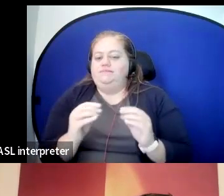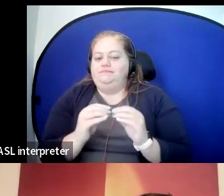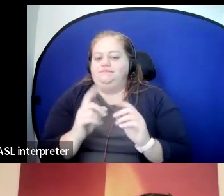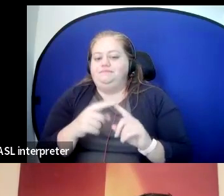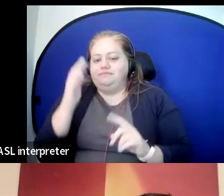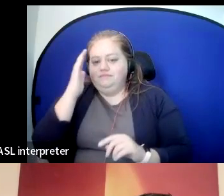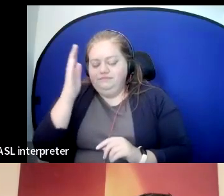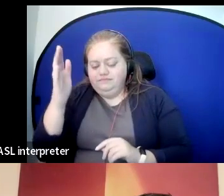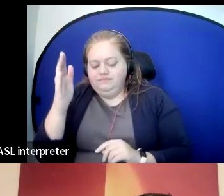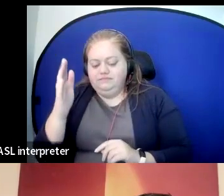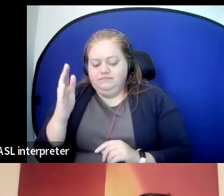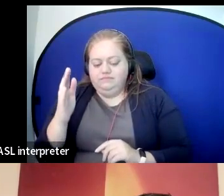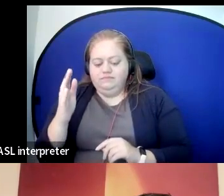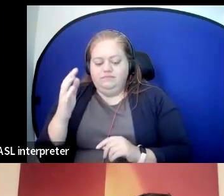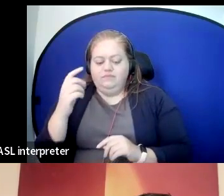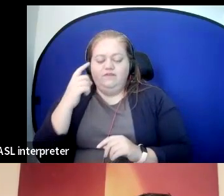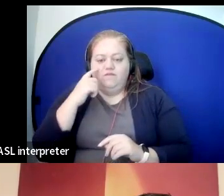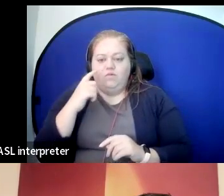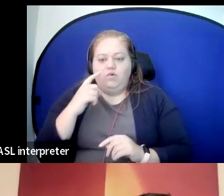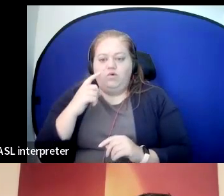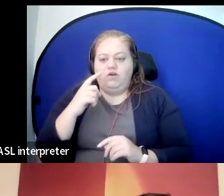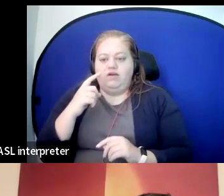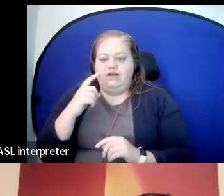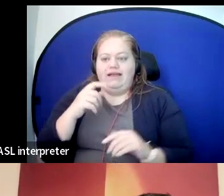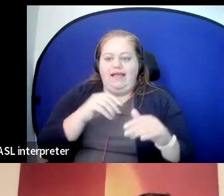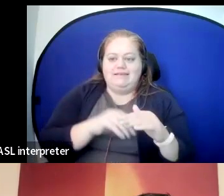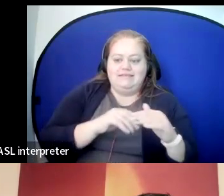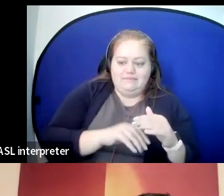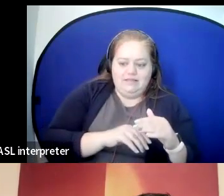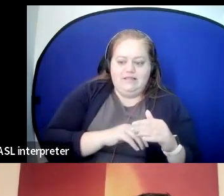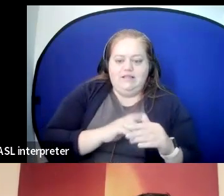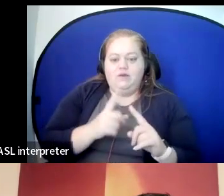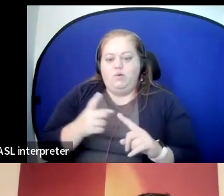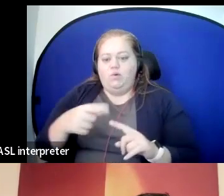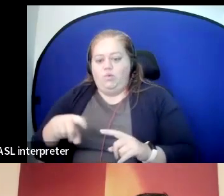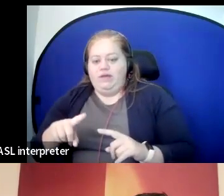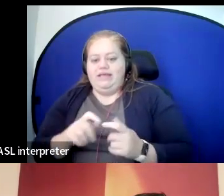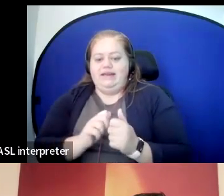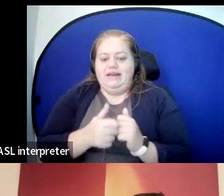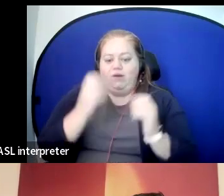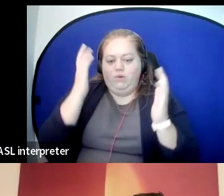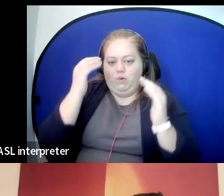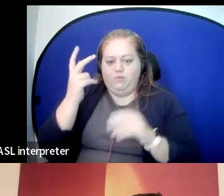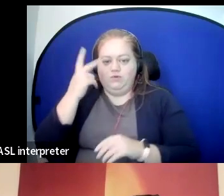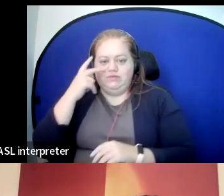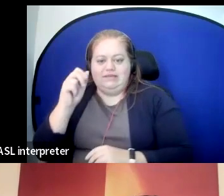"When it comes to accessibility, how do you hope to see AI being used in the future?"